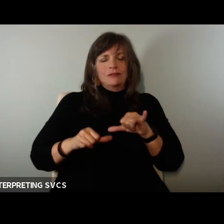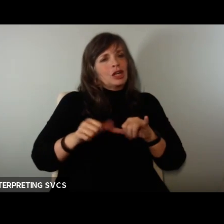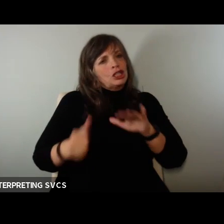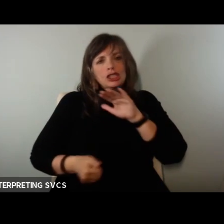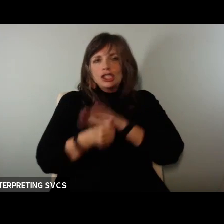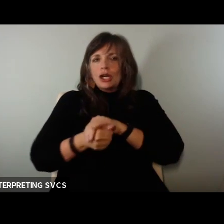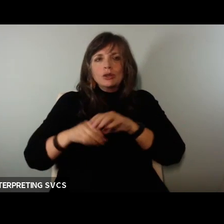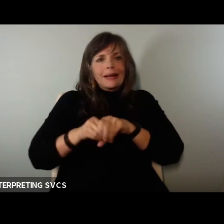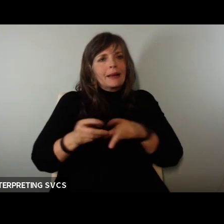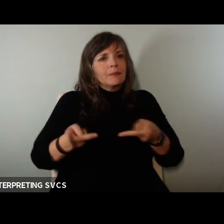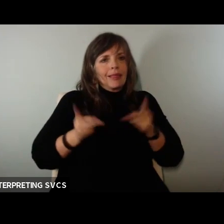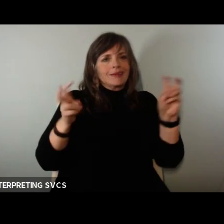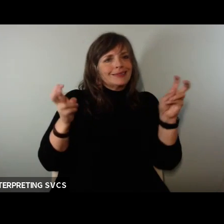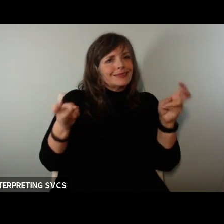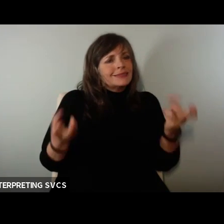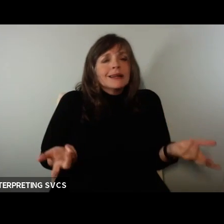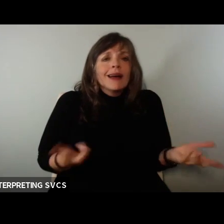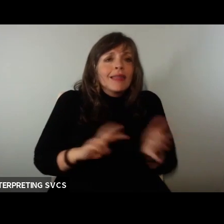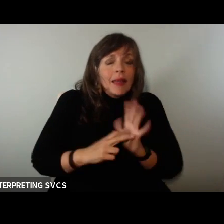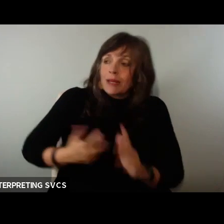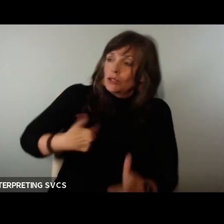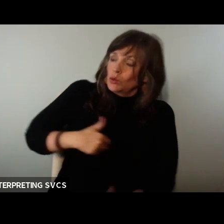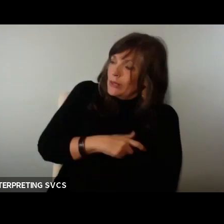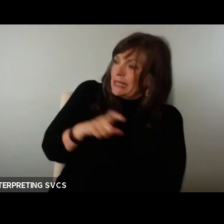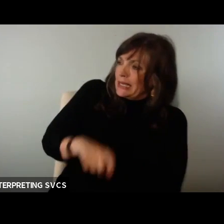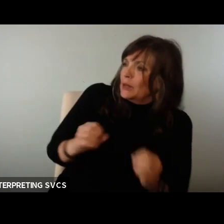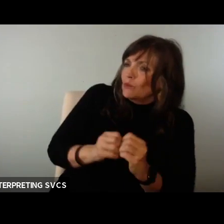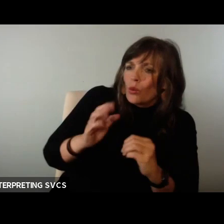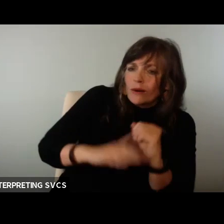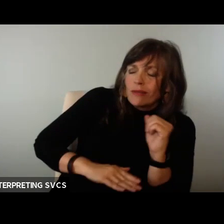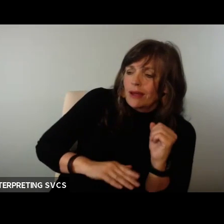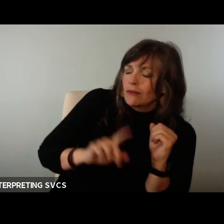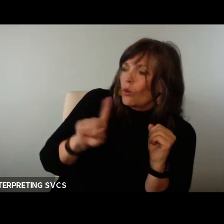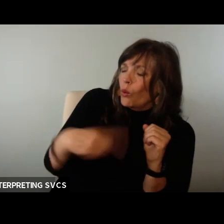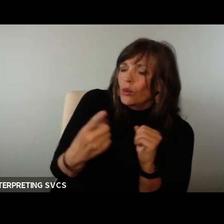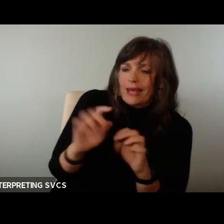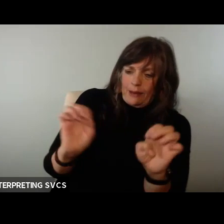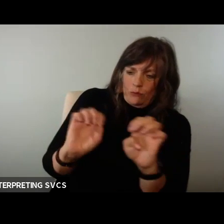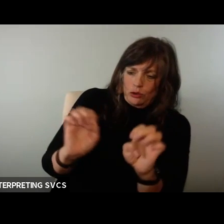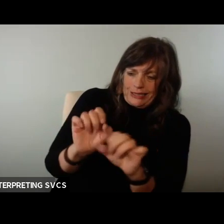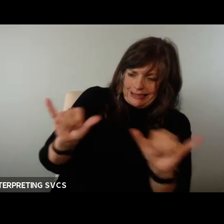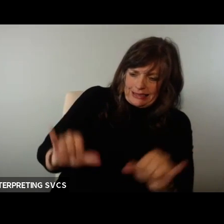This means that we're going to need more than what just emergency assistance can provide.